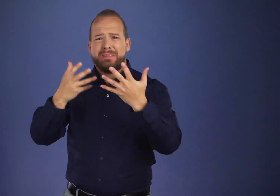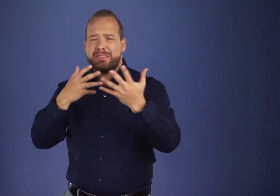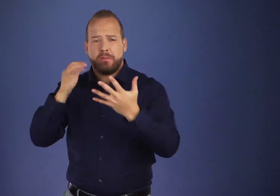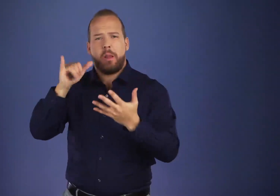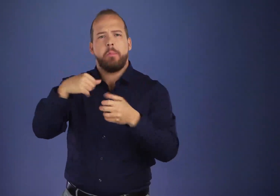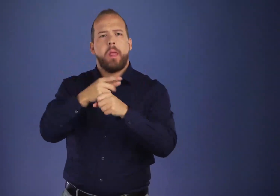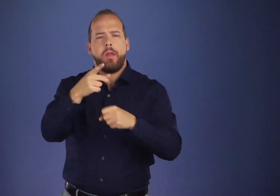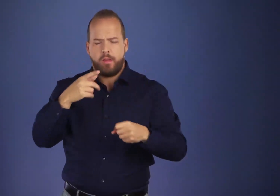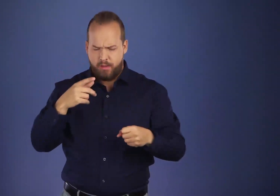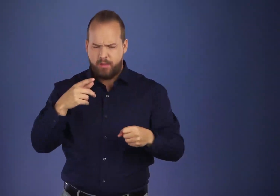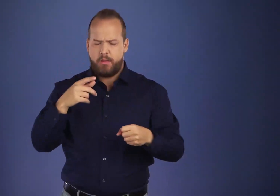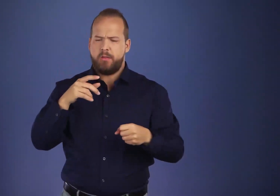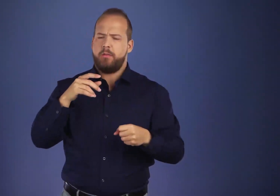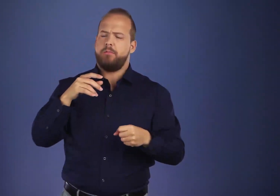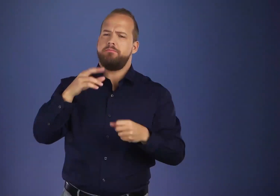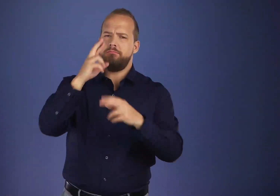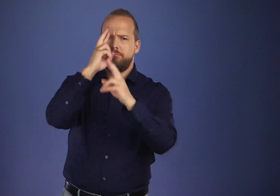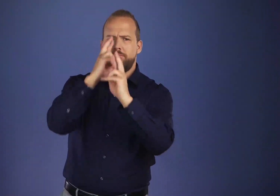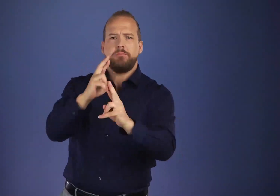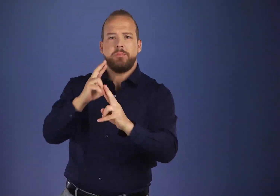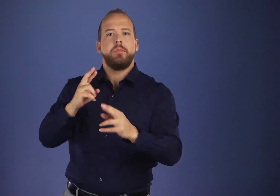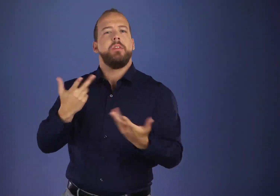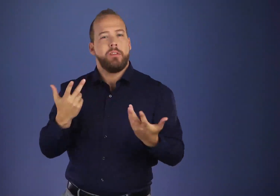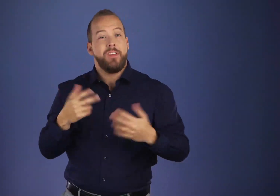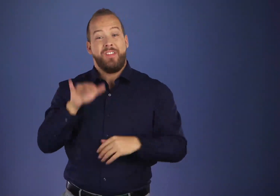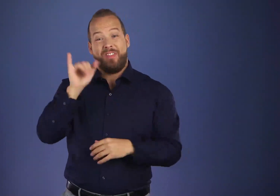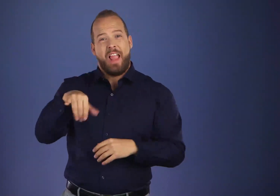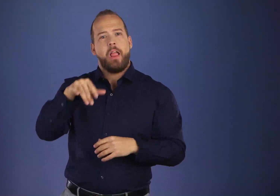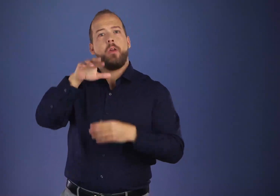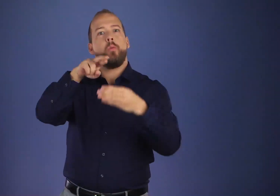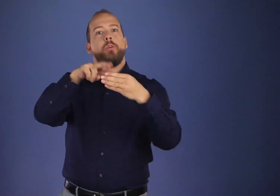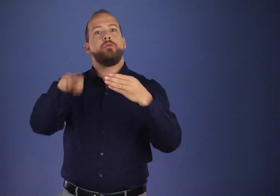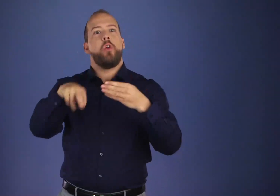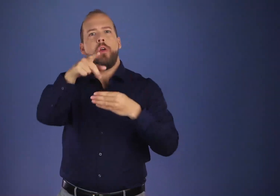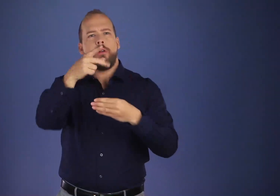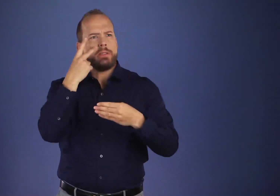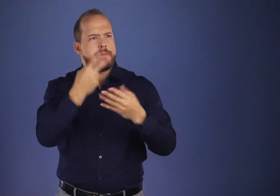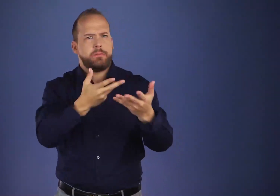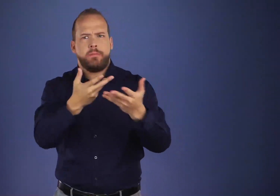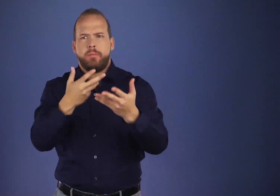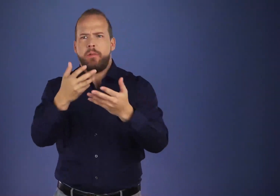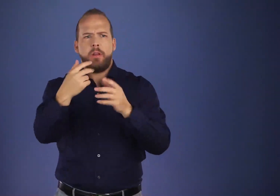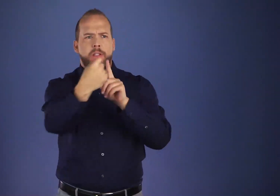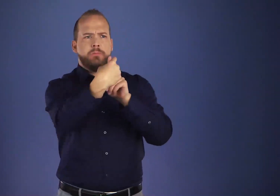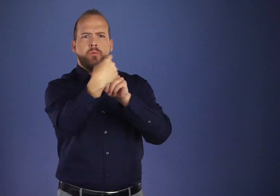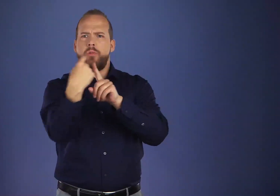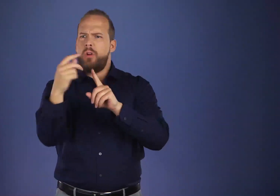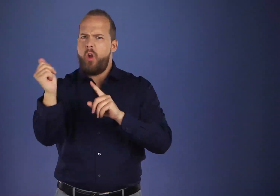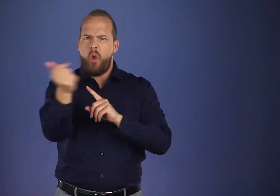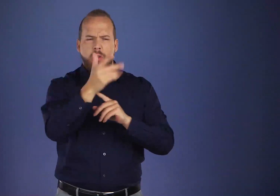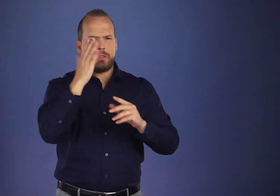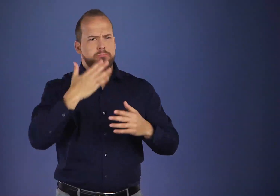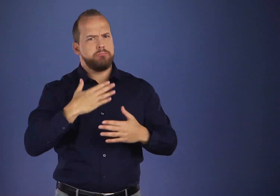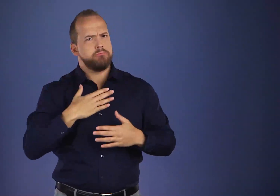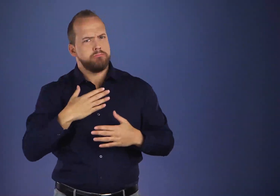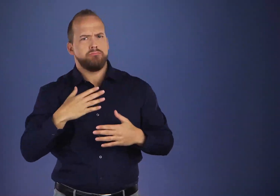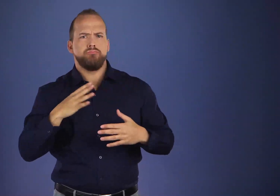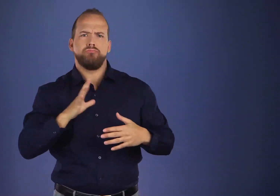by creating an insatiable appetite for more of the same. Or we may be tipped over in the other direction